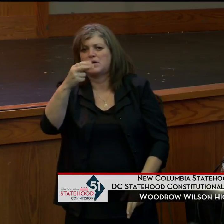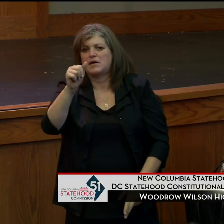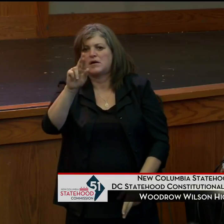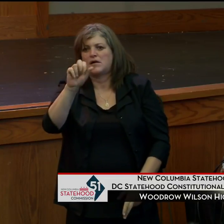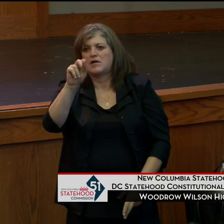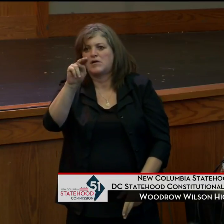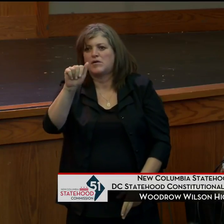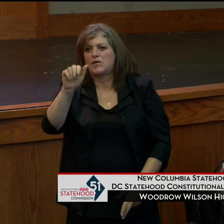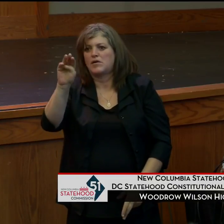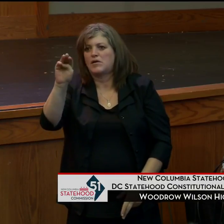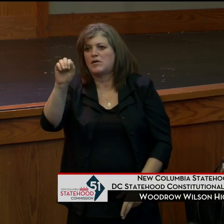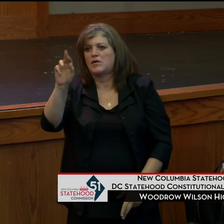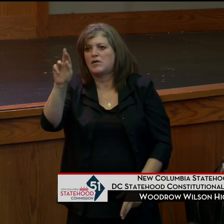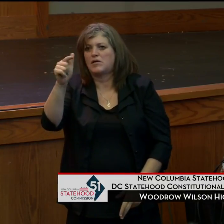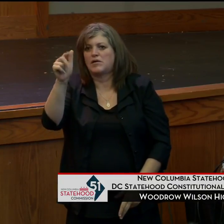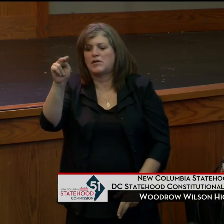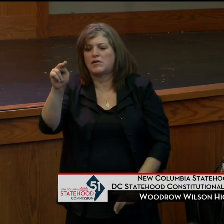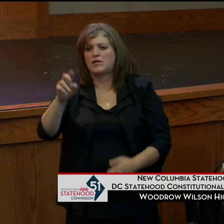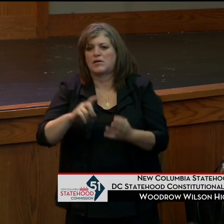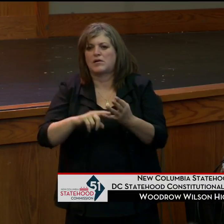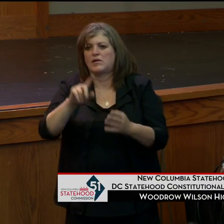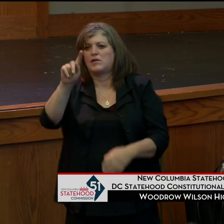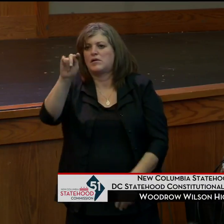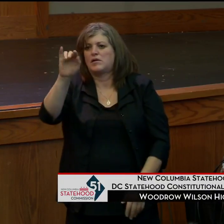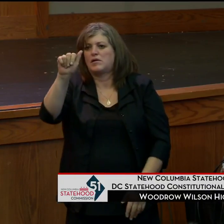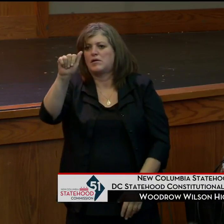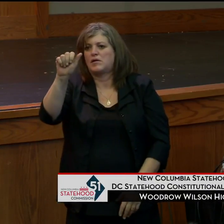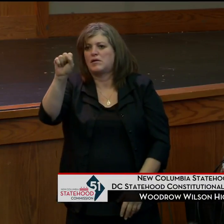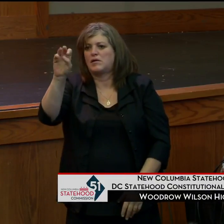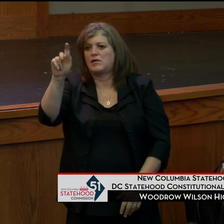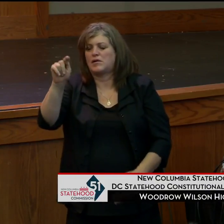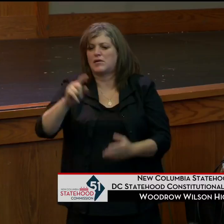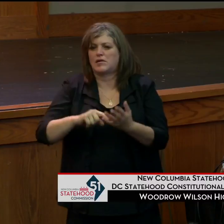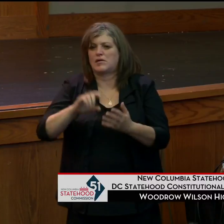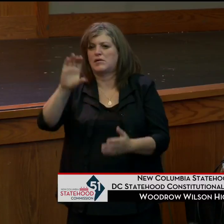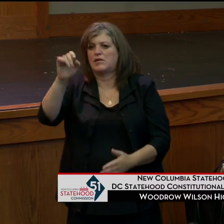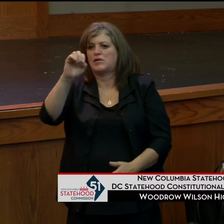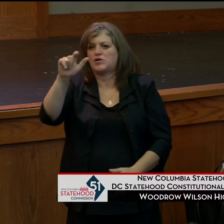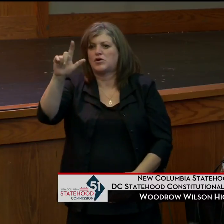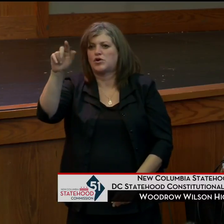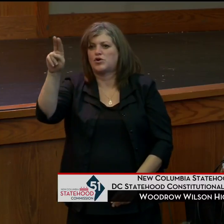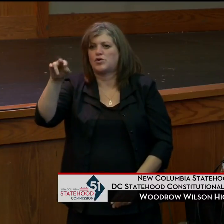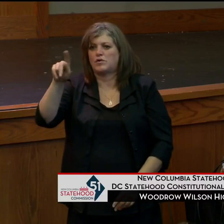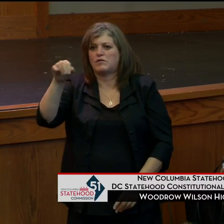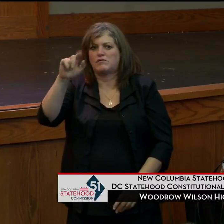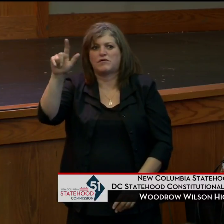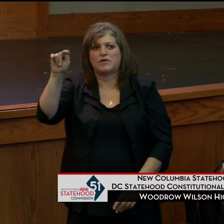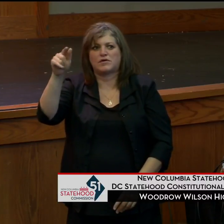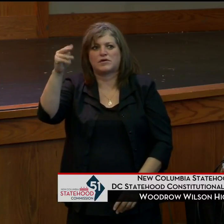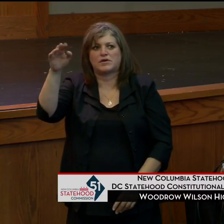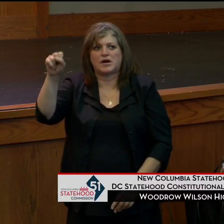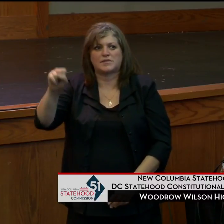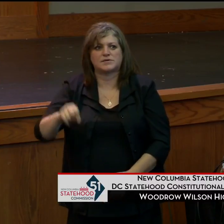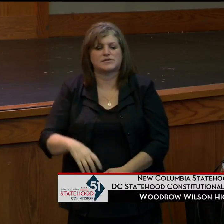NO, HE IS NOT. SHERONA MORGAN.